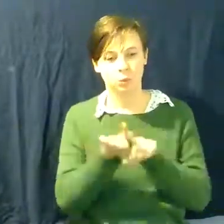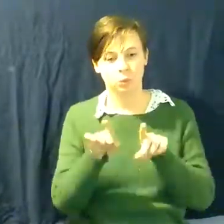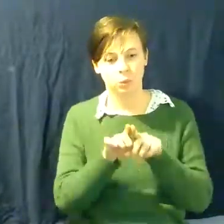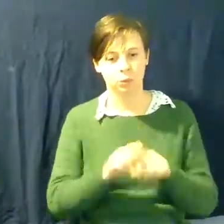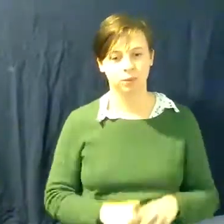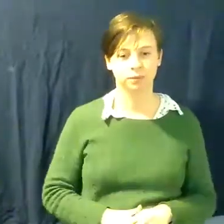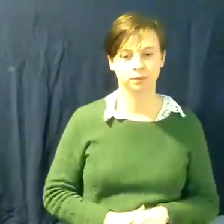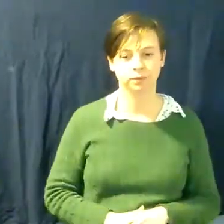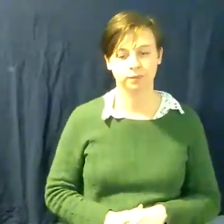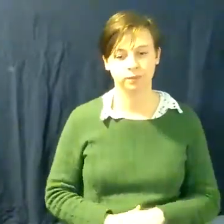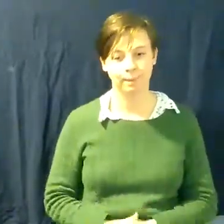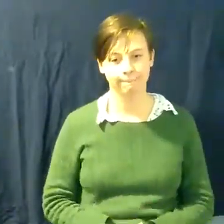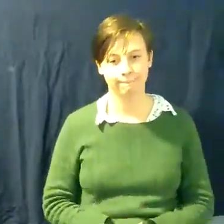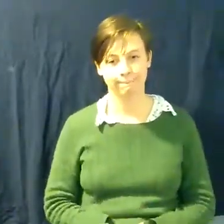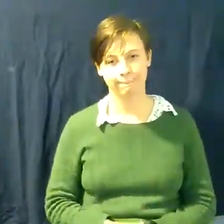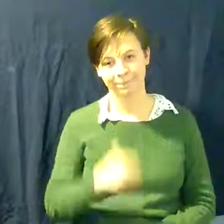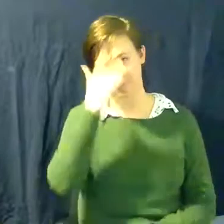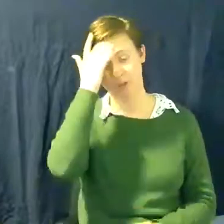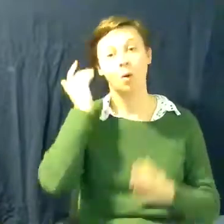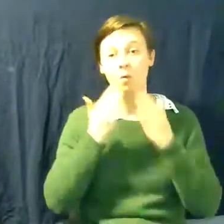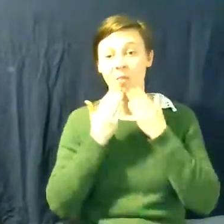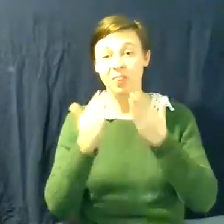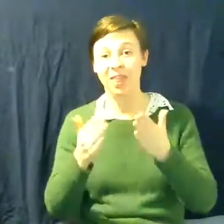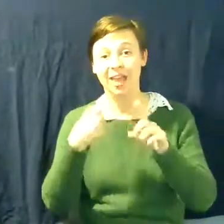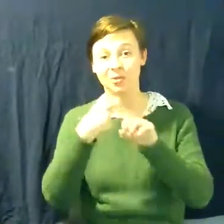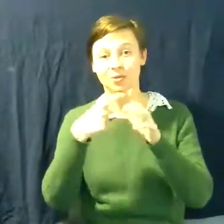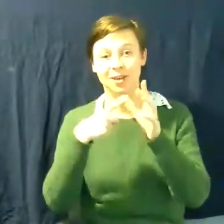e set up in competition to you, so it could